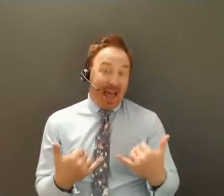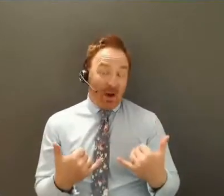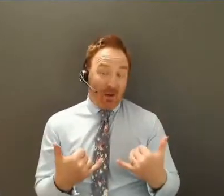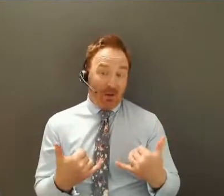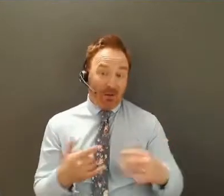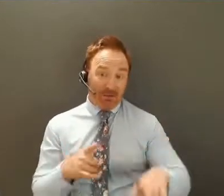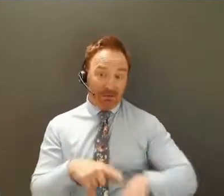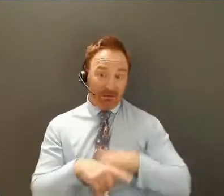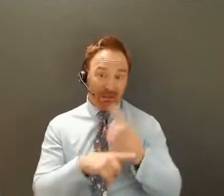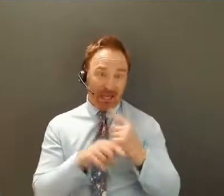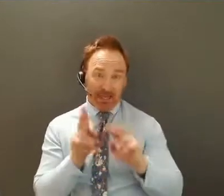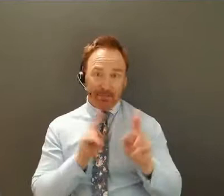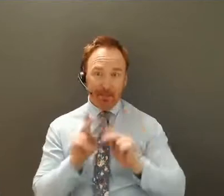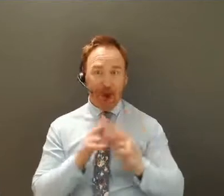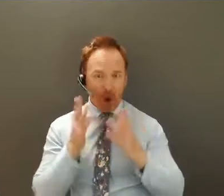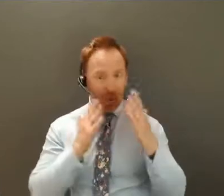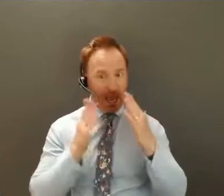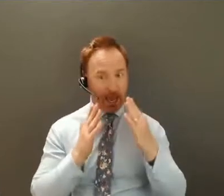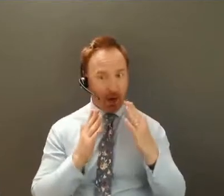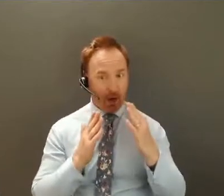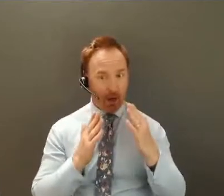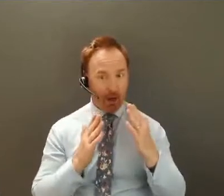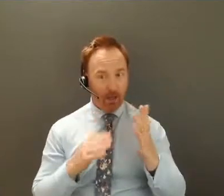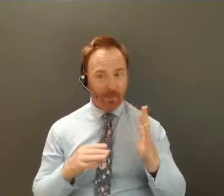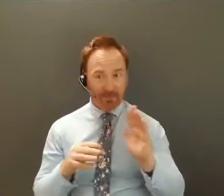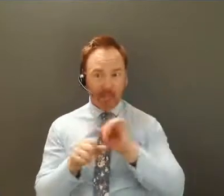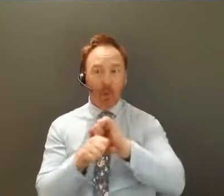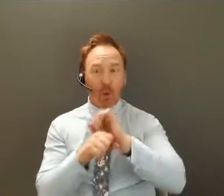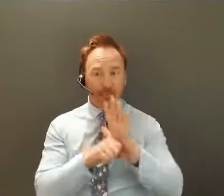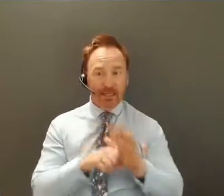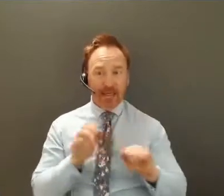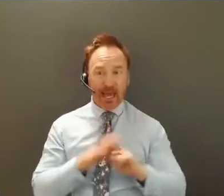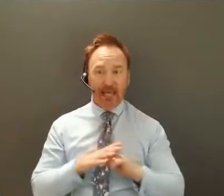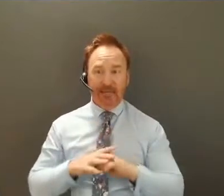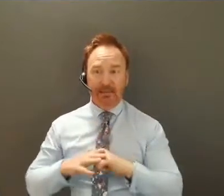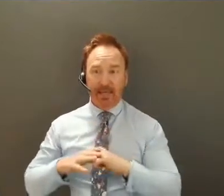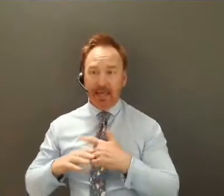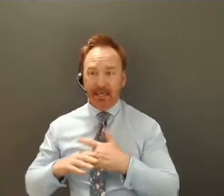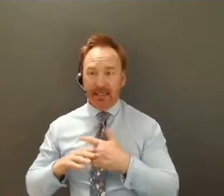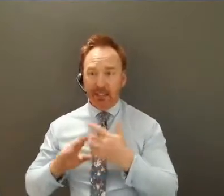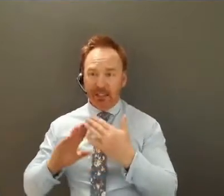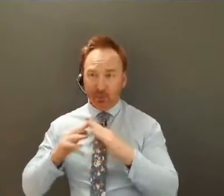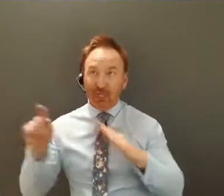That's a question on the table. Is it more convenient for the